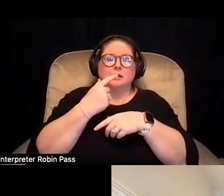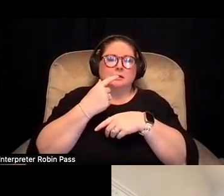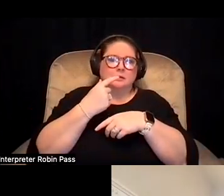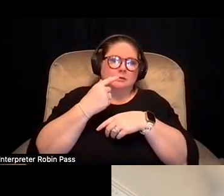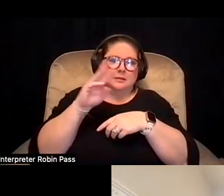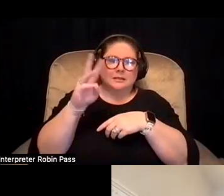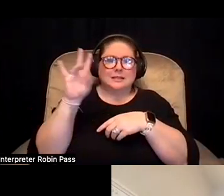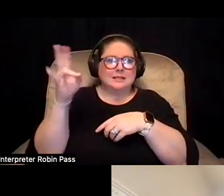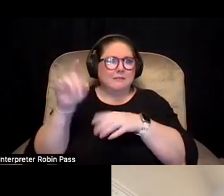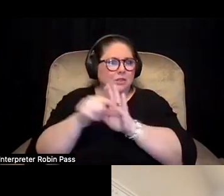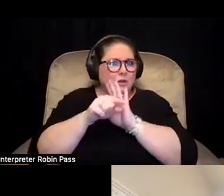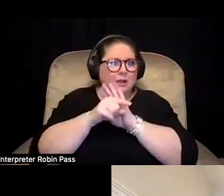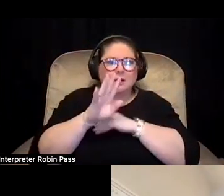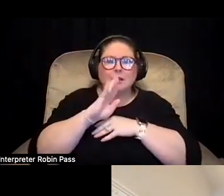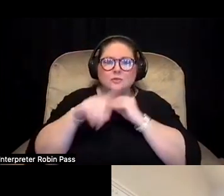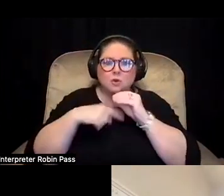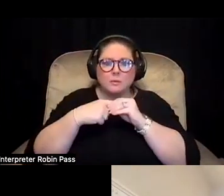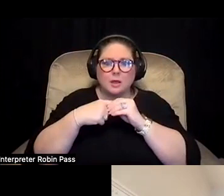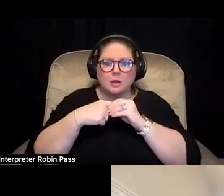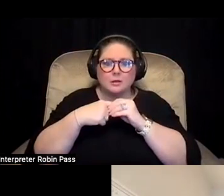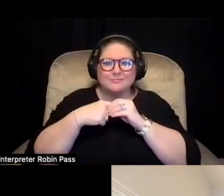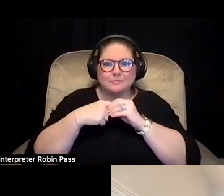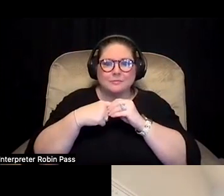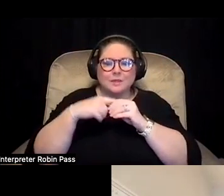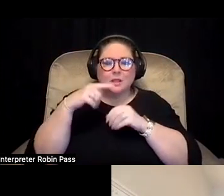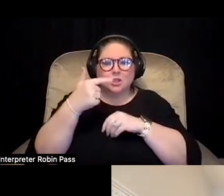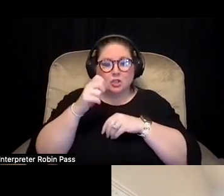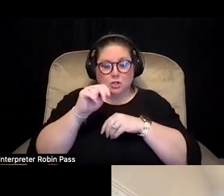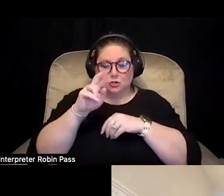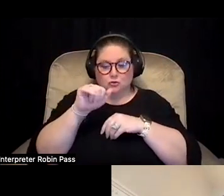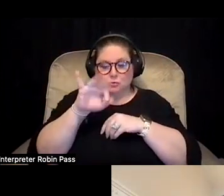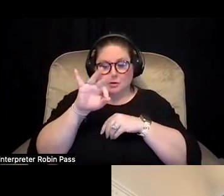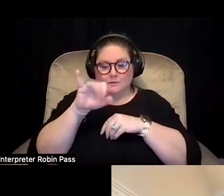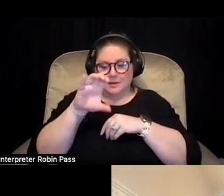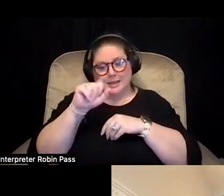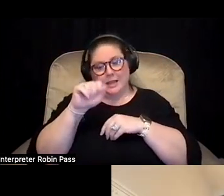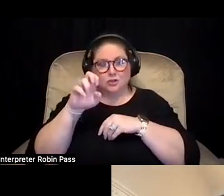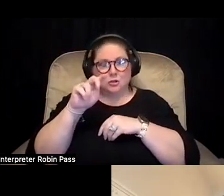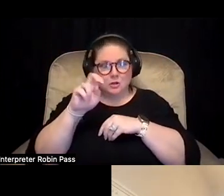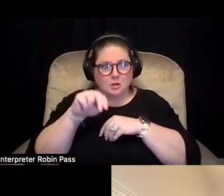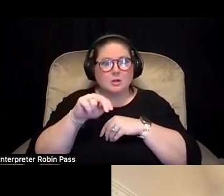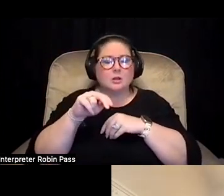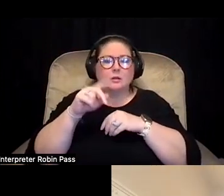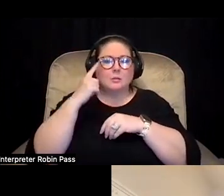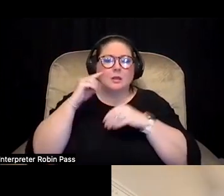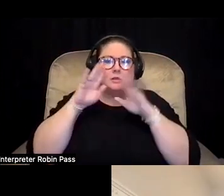they talk about redlining and gentrification because the focus is on uh geography um in